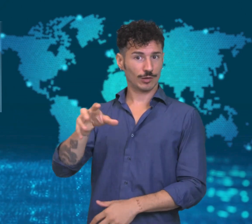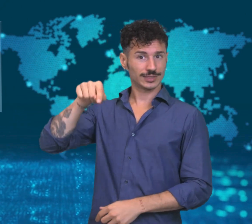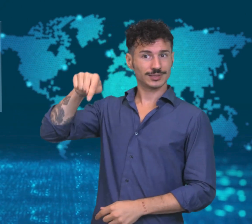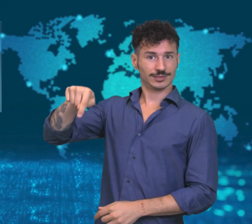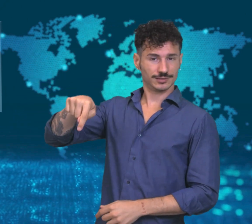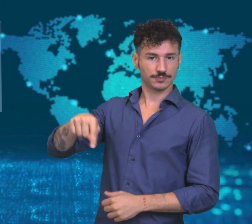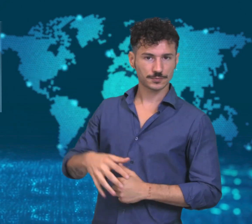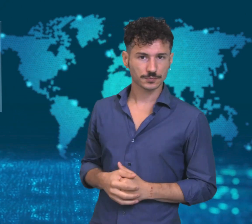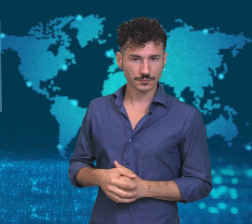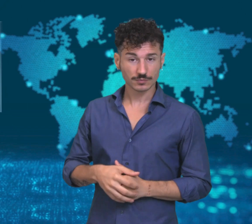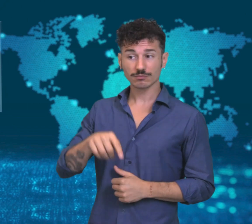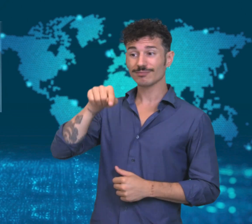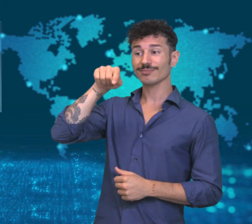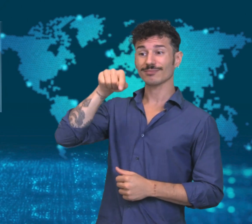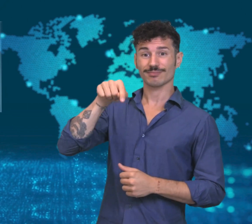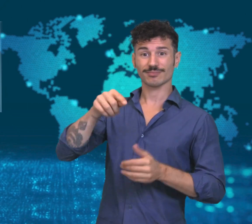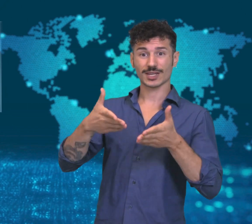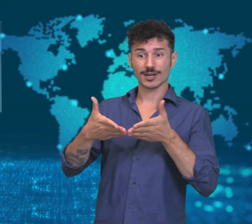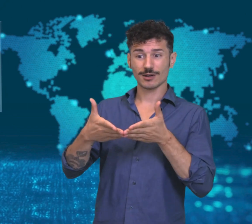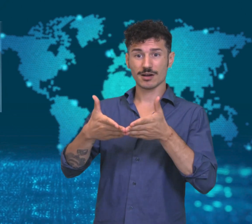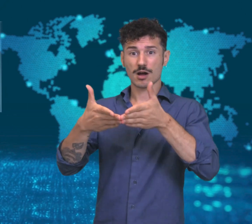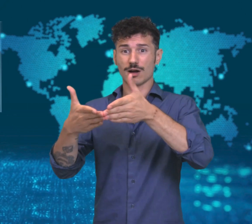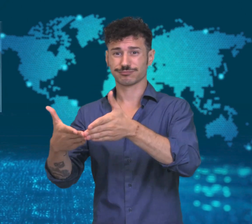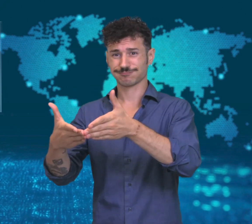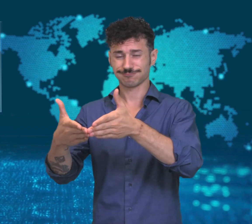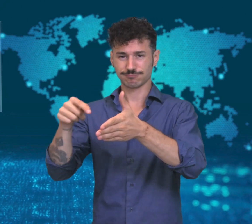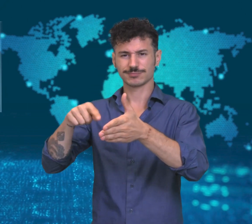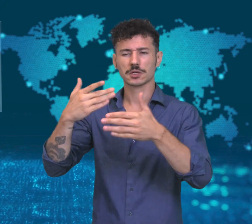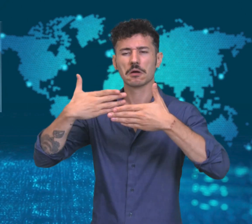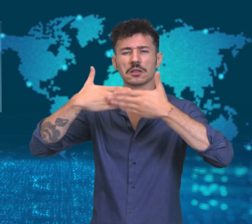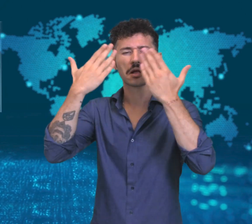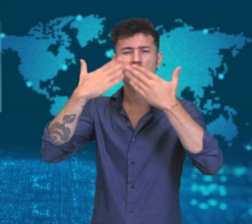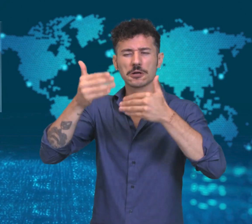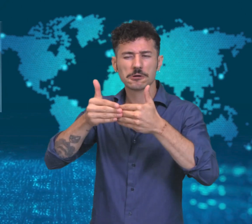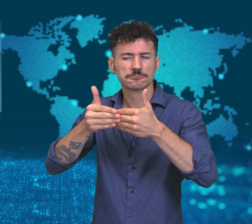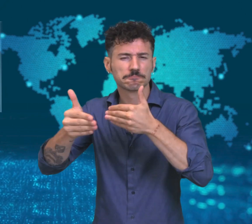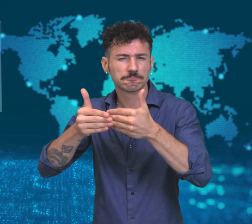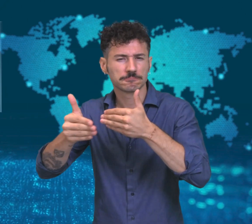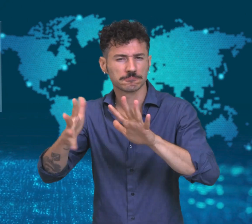The ship’s hull began to crack a few days ago,